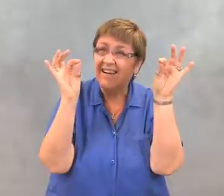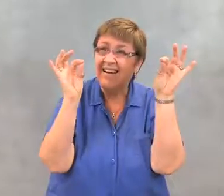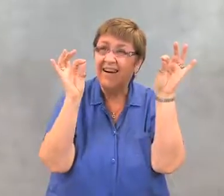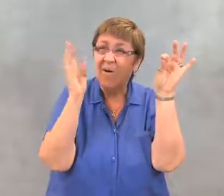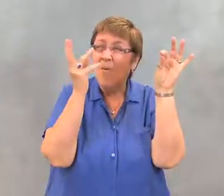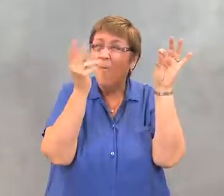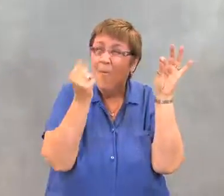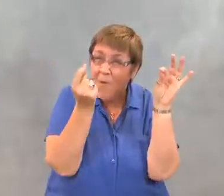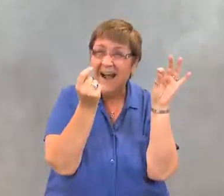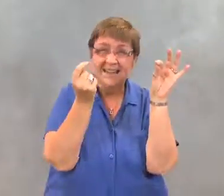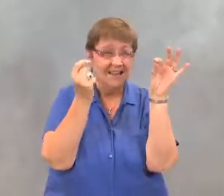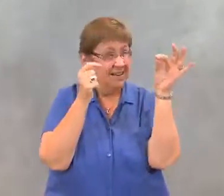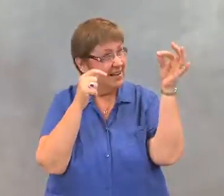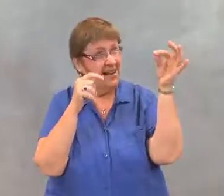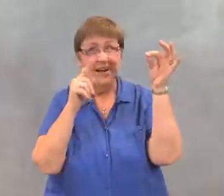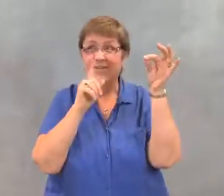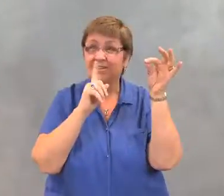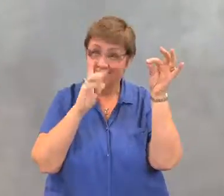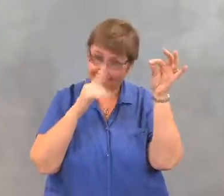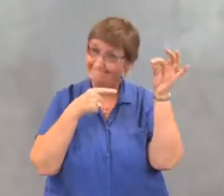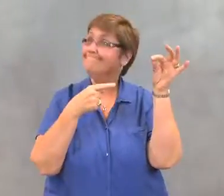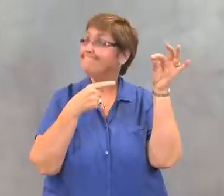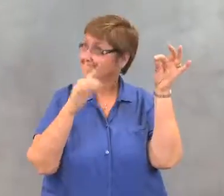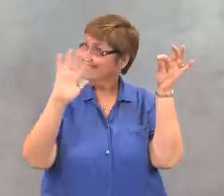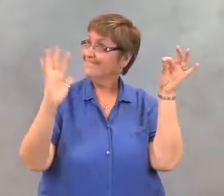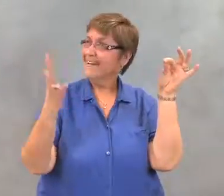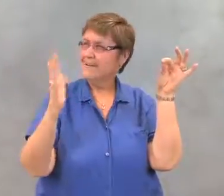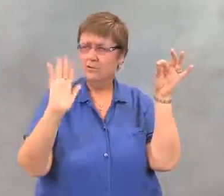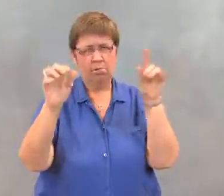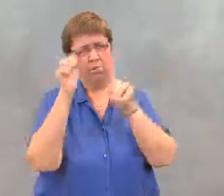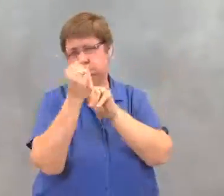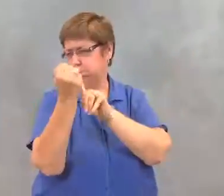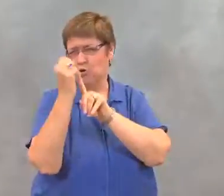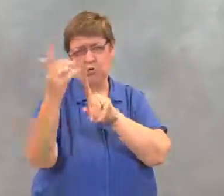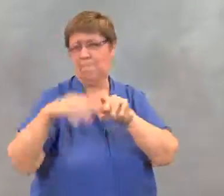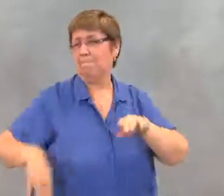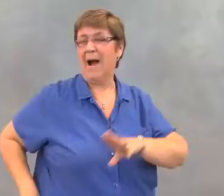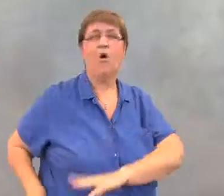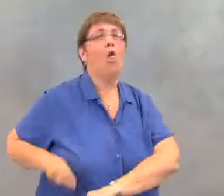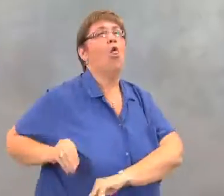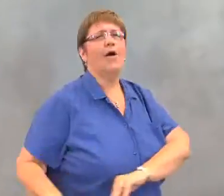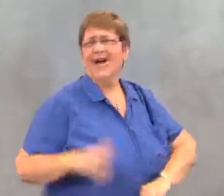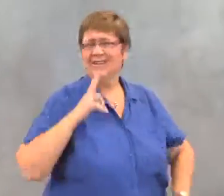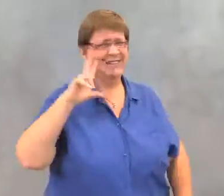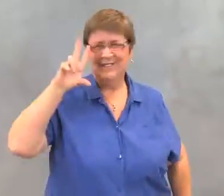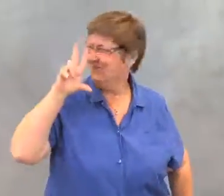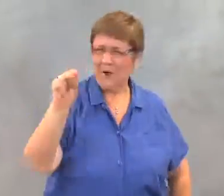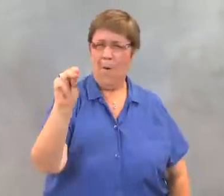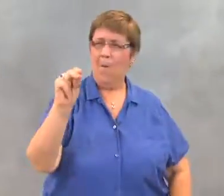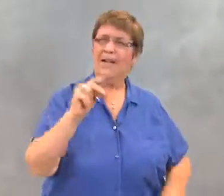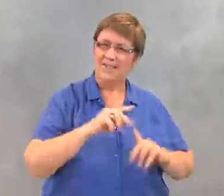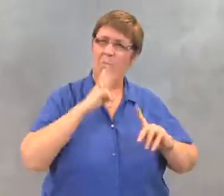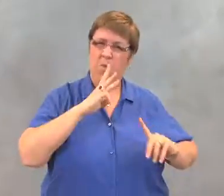He said, "Yup, here it is!" I said, "You're teasing me, you had it in your pocket!"